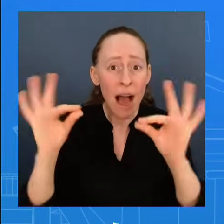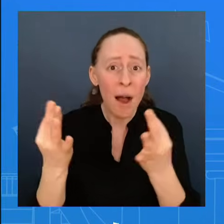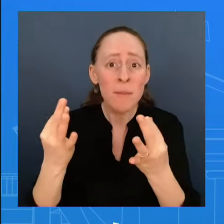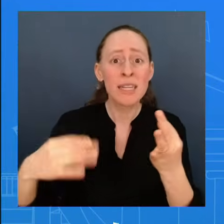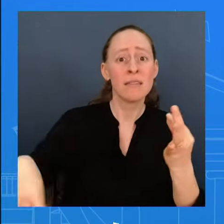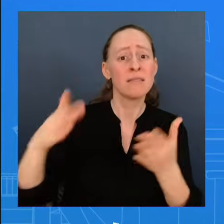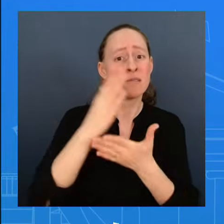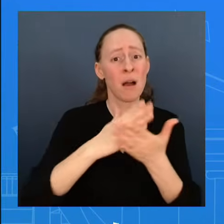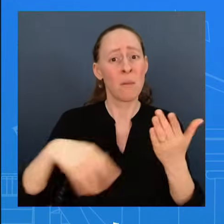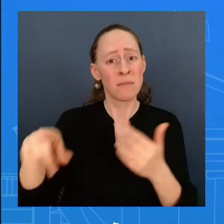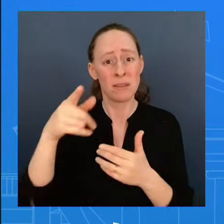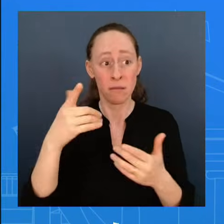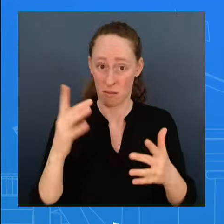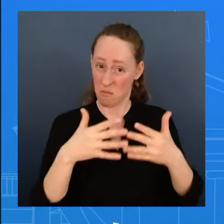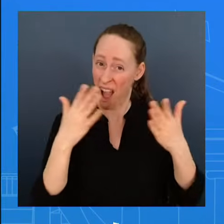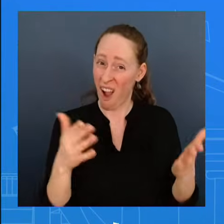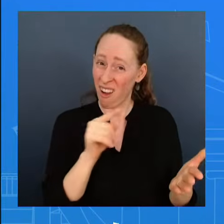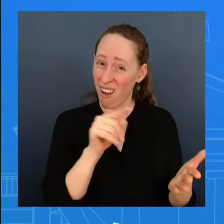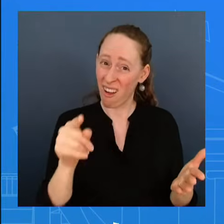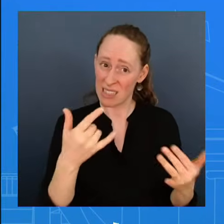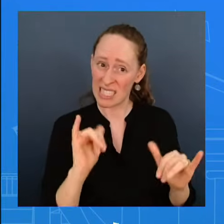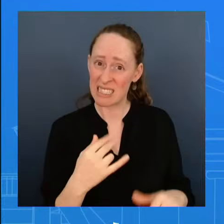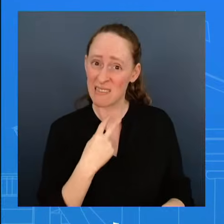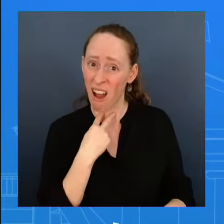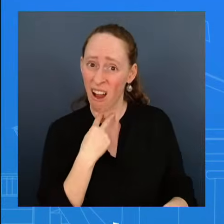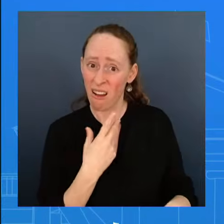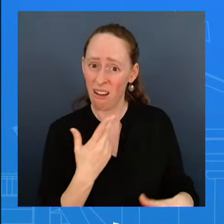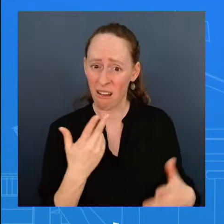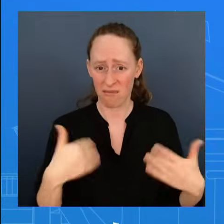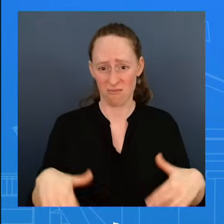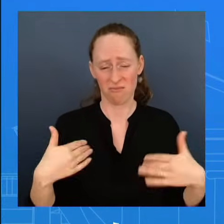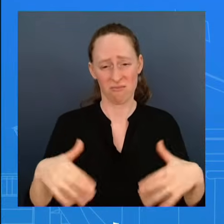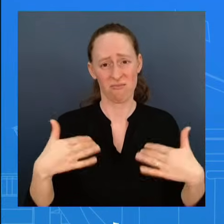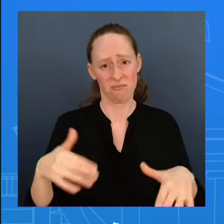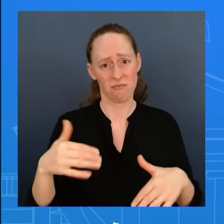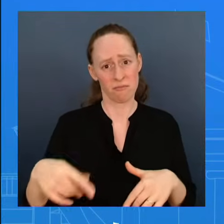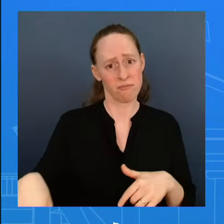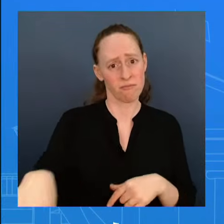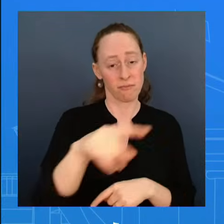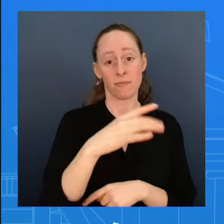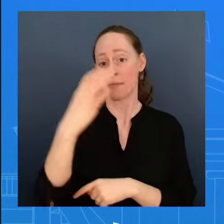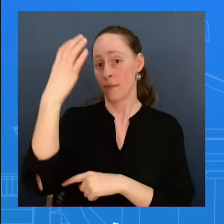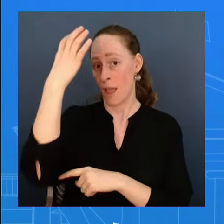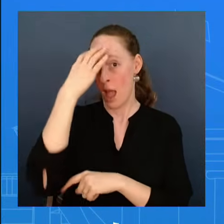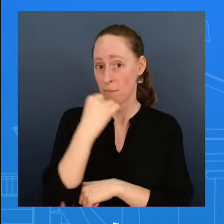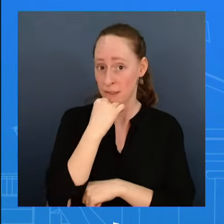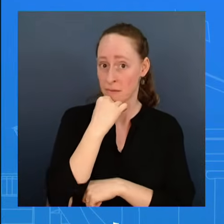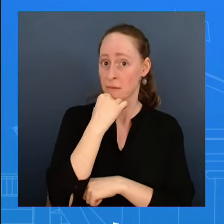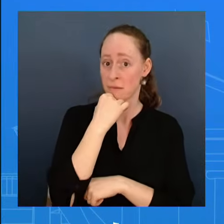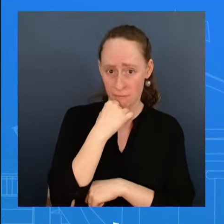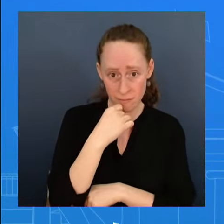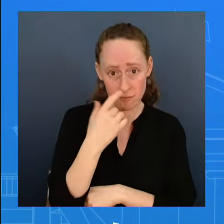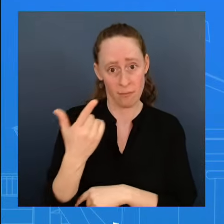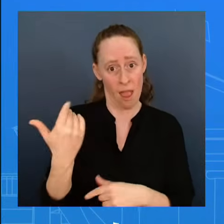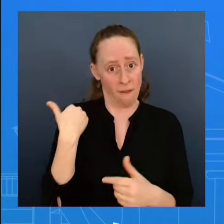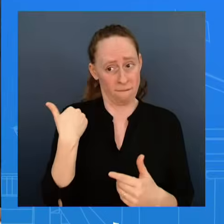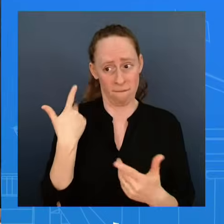were part of that 200, as you all know. So, Hamas needs to -- there's a deal at the table -- on the table: Hamas needs to take it. The Press: And then, here at home,